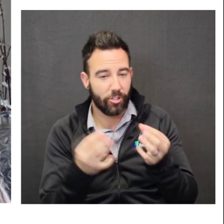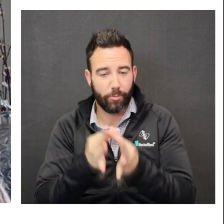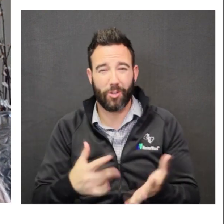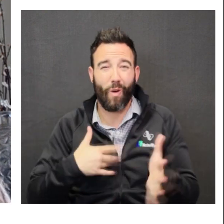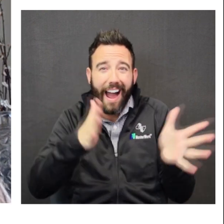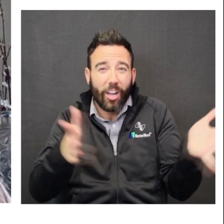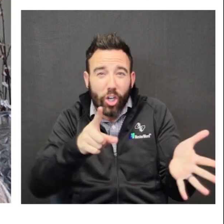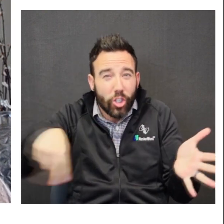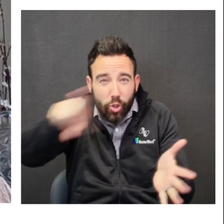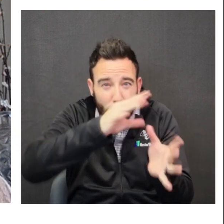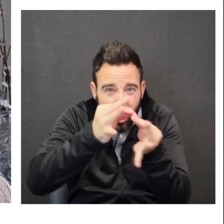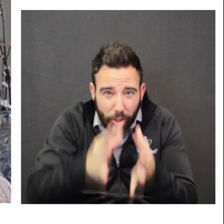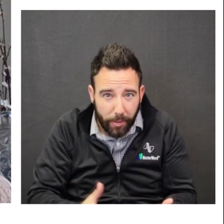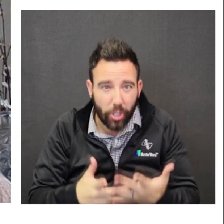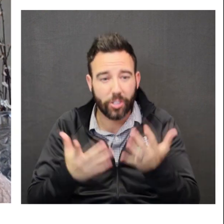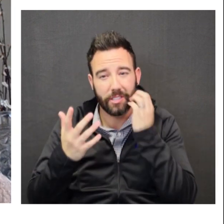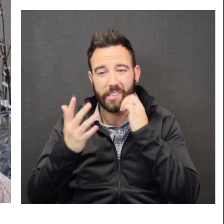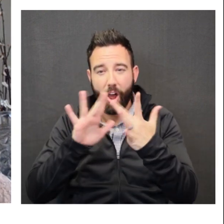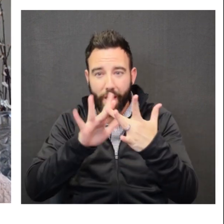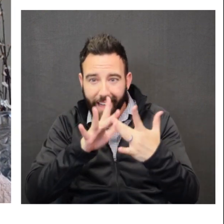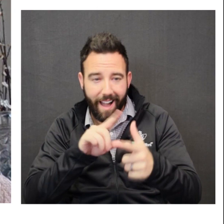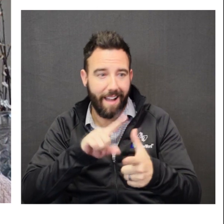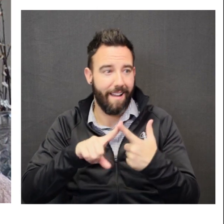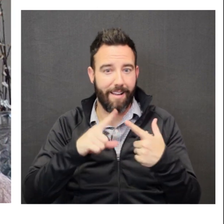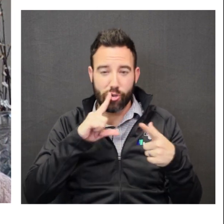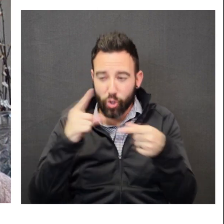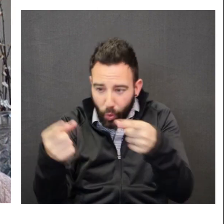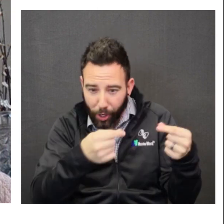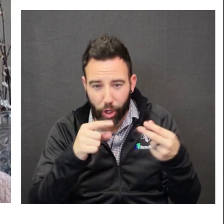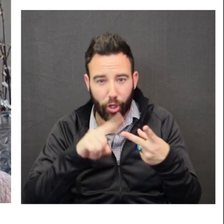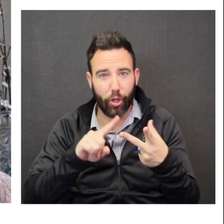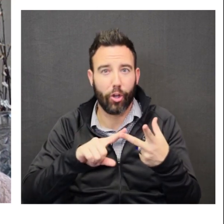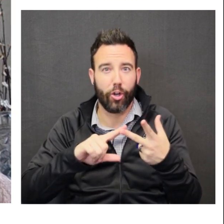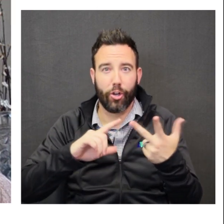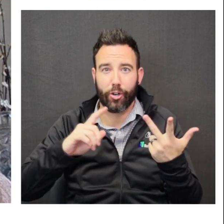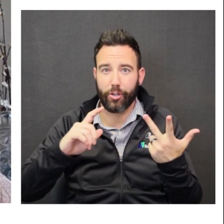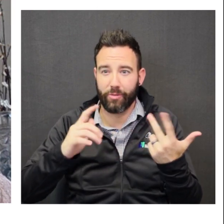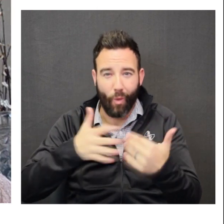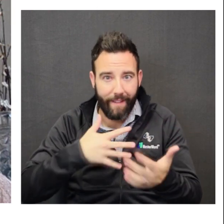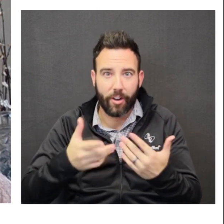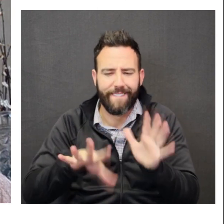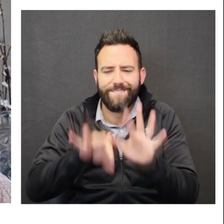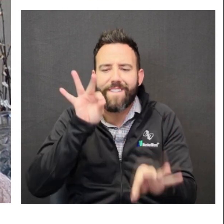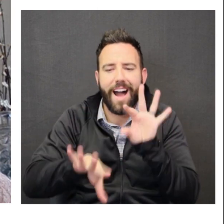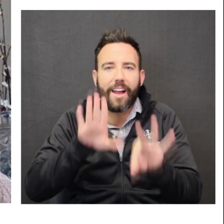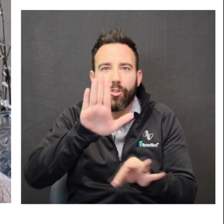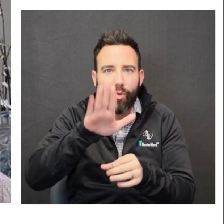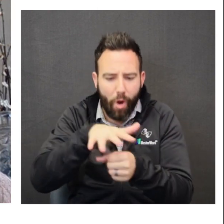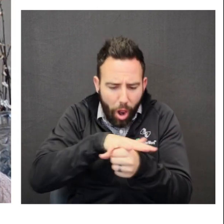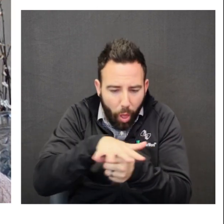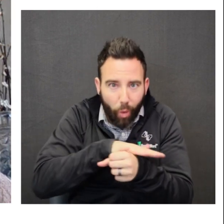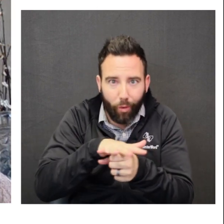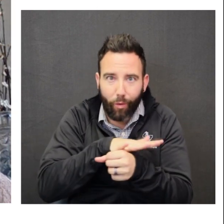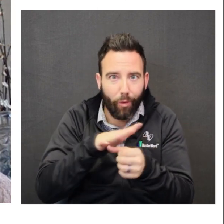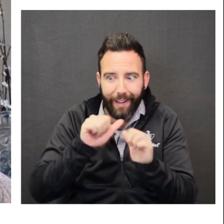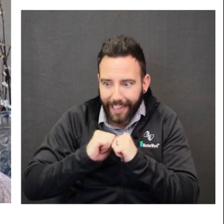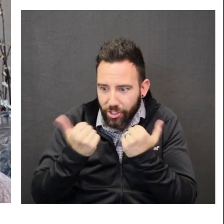So I encourage you to get online, get on Twitter, get on your social media, find your, your local associations, and find those webinars,